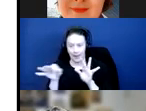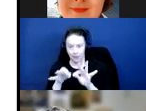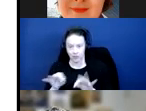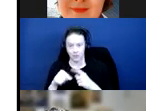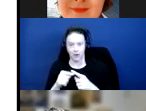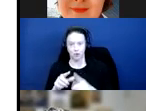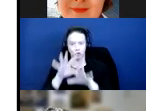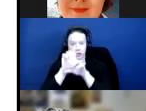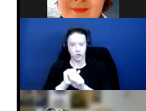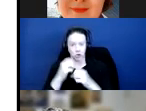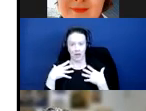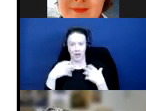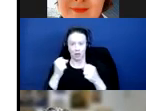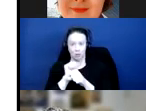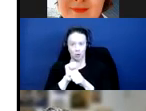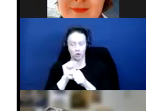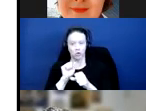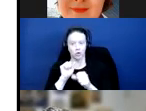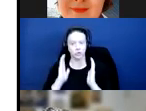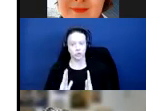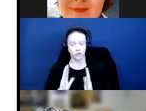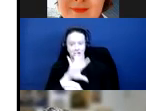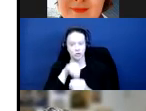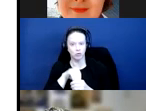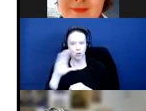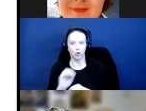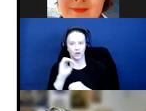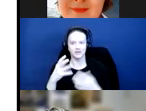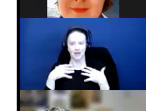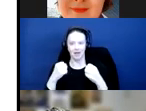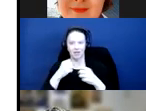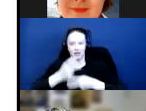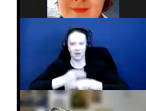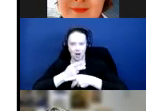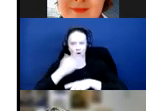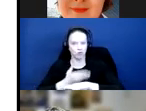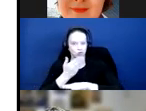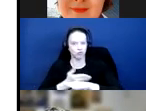into Oregon's health care reform. And so, in the rulemaking process,